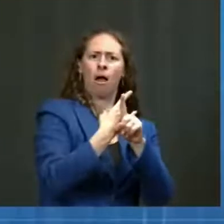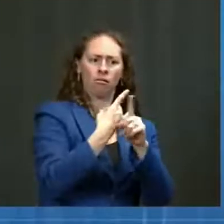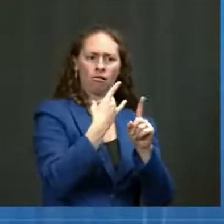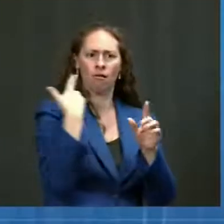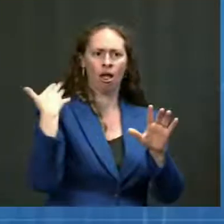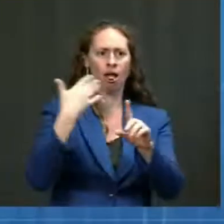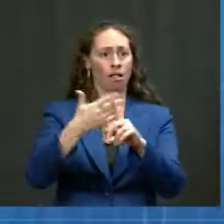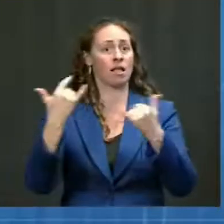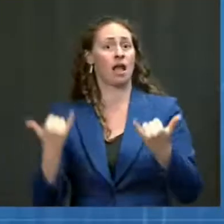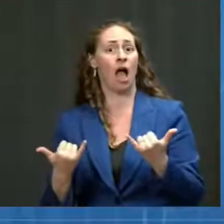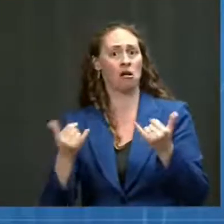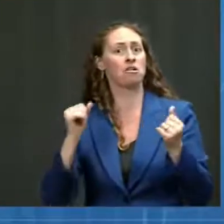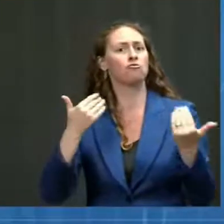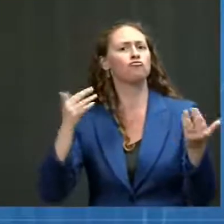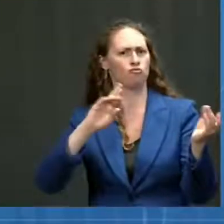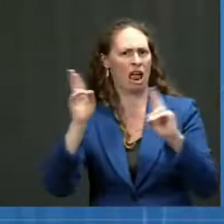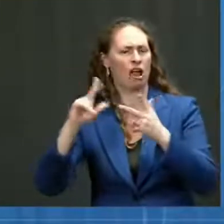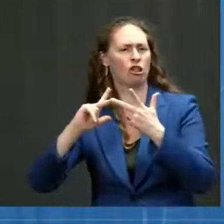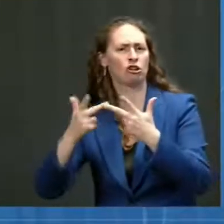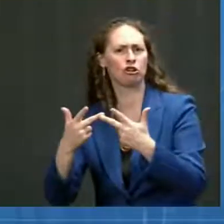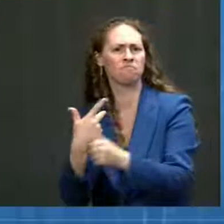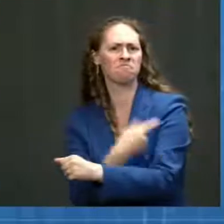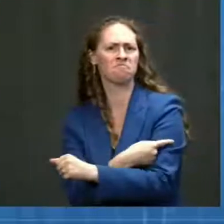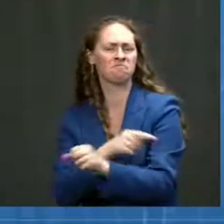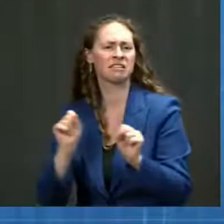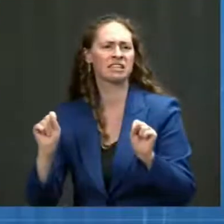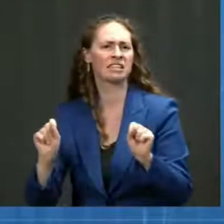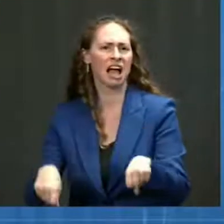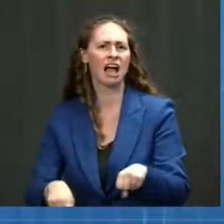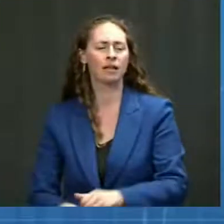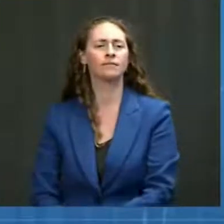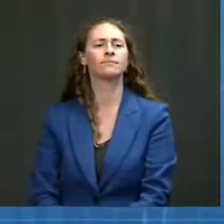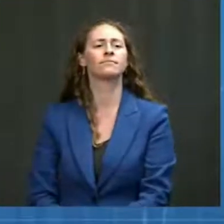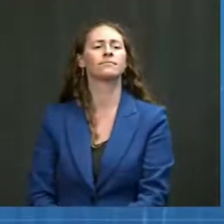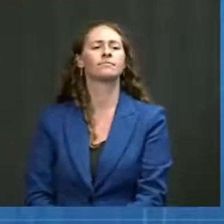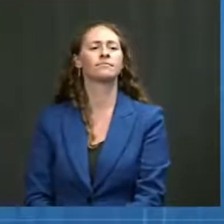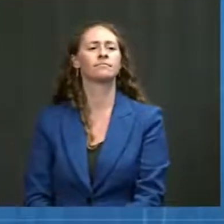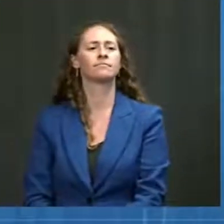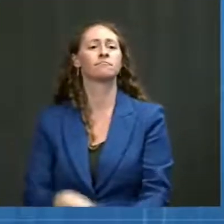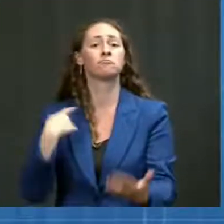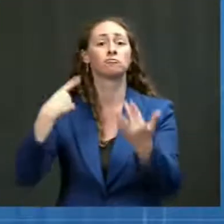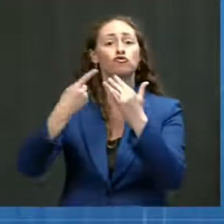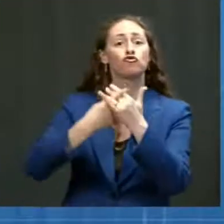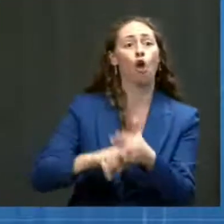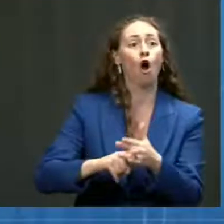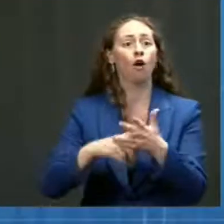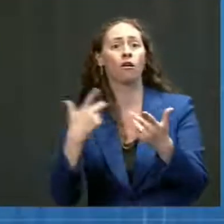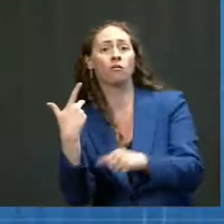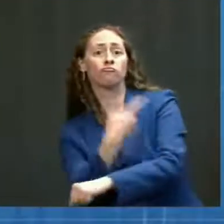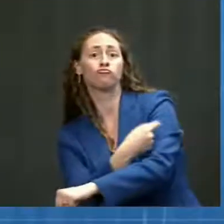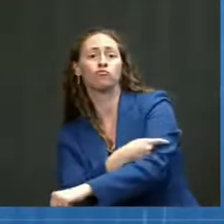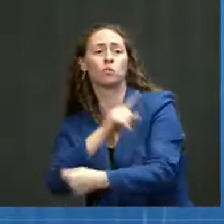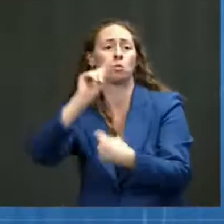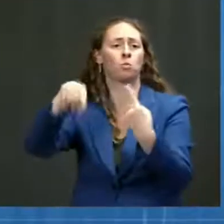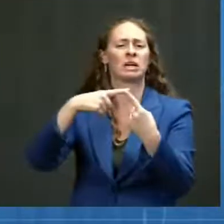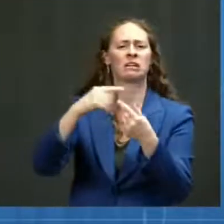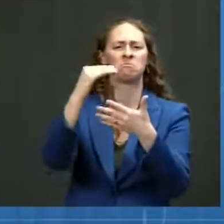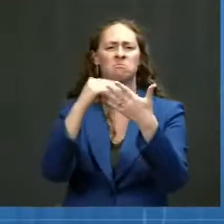DOSE OF THE PFIZER OR THE DHARNA MRNA VACCINES.